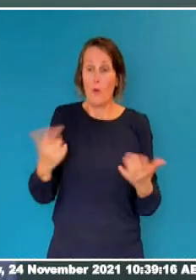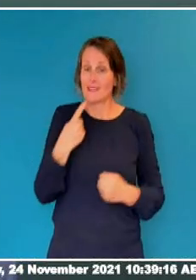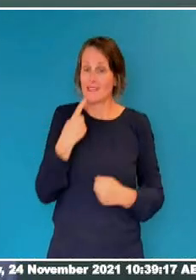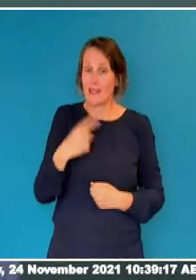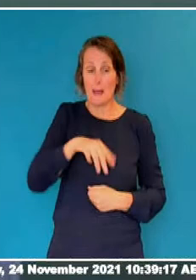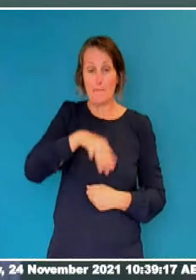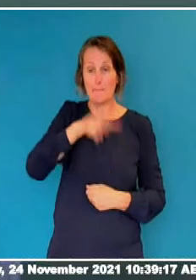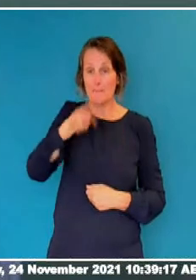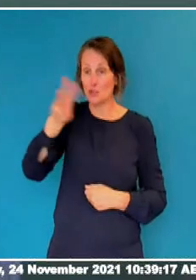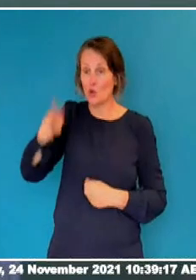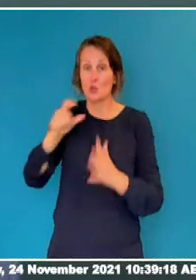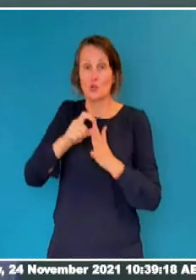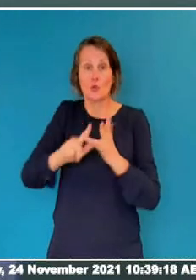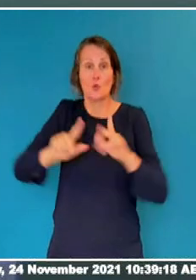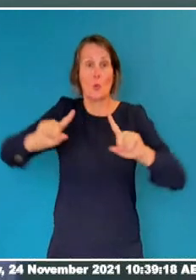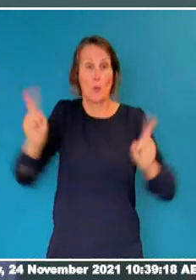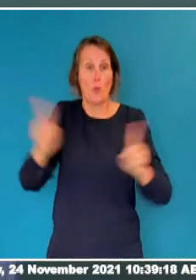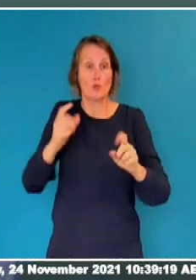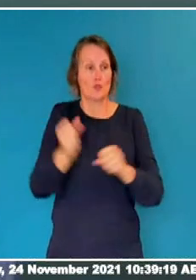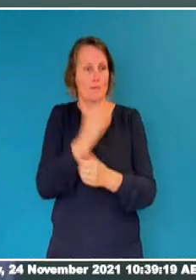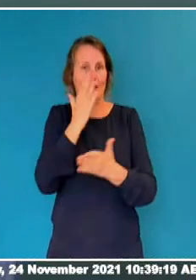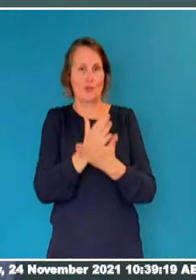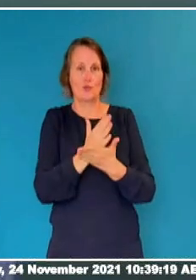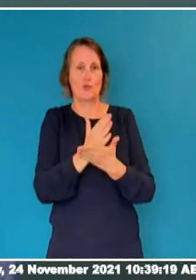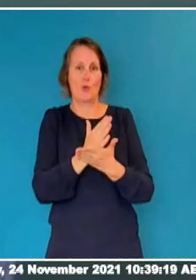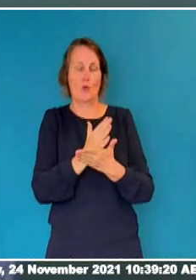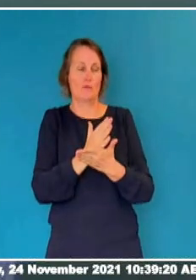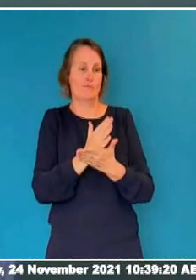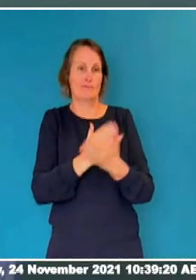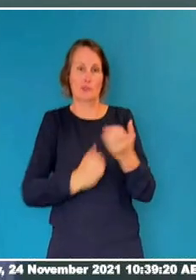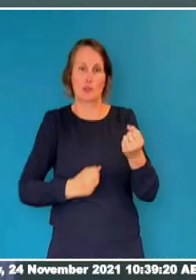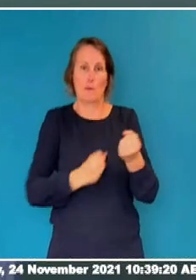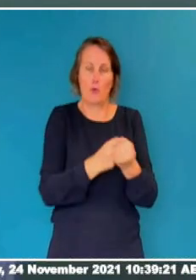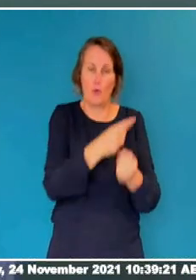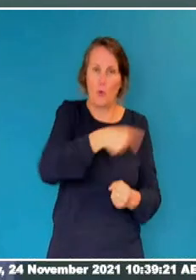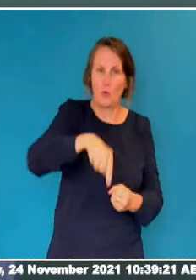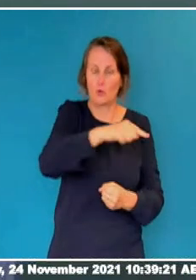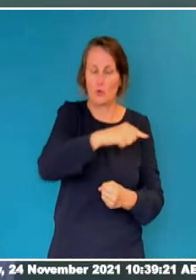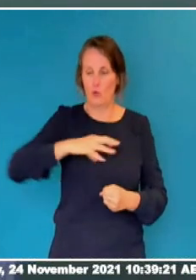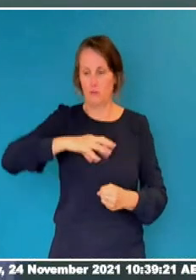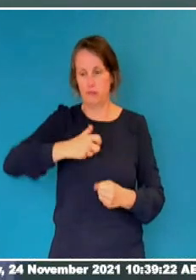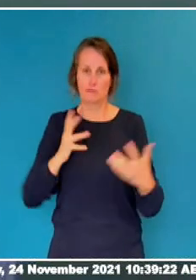I don't have that. CHAIR: And where do we find what requests have been made